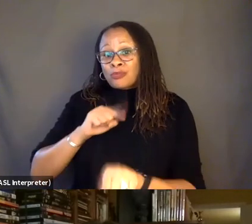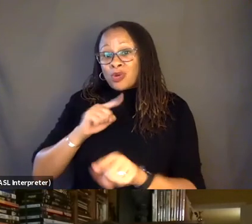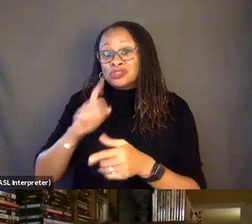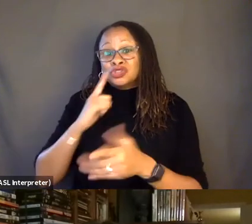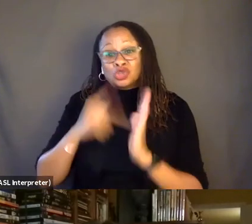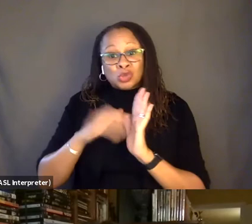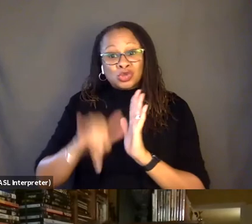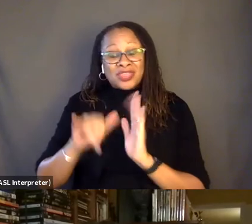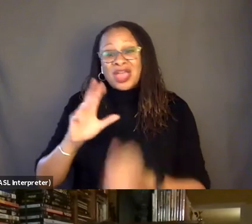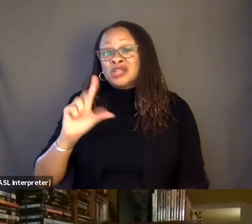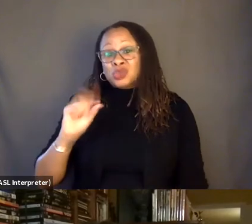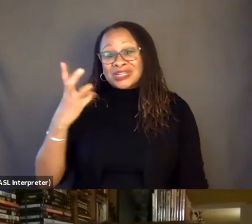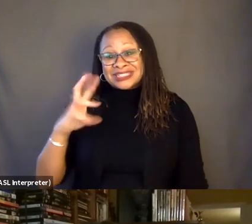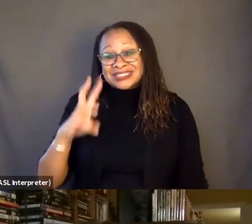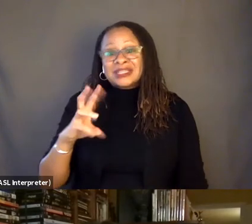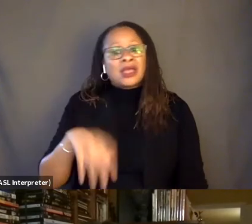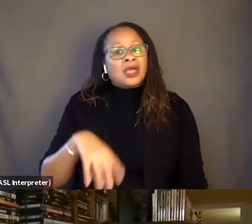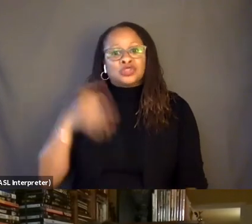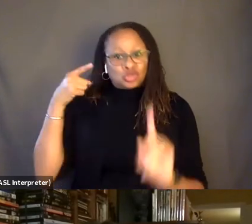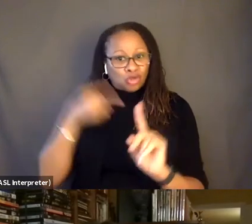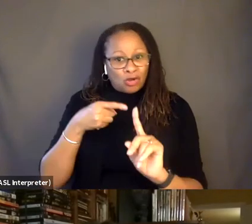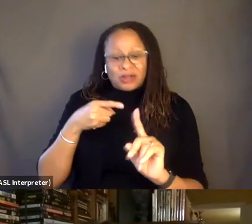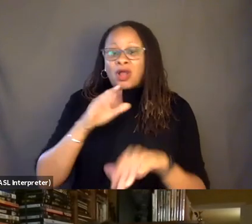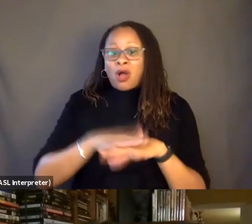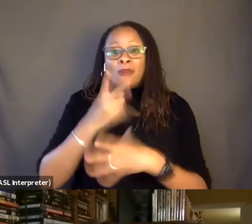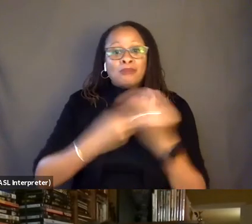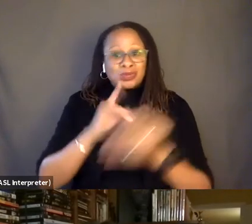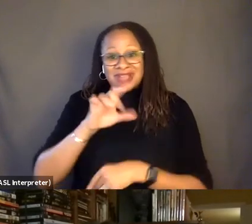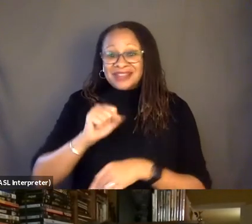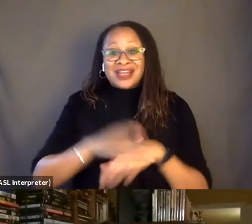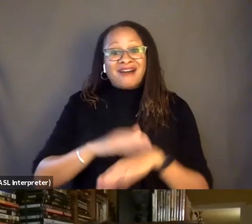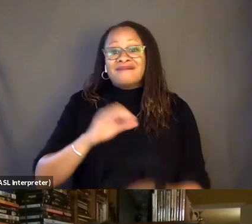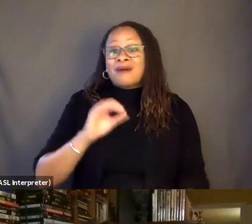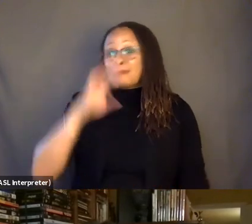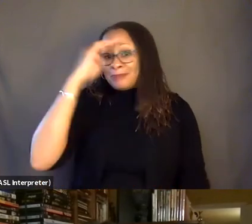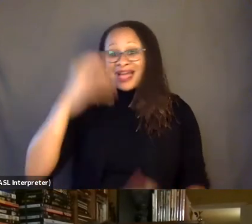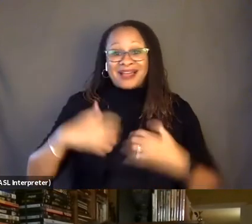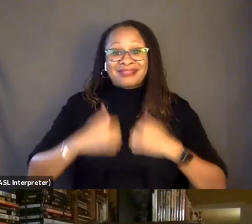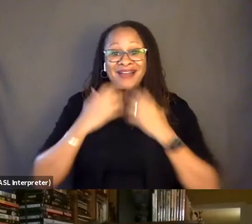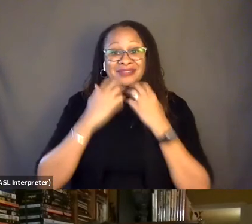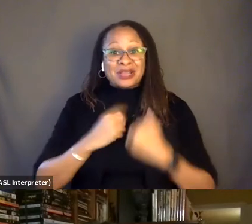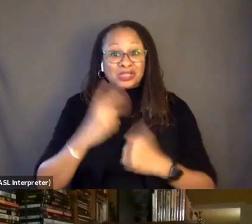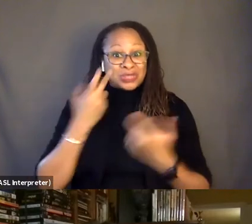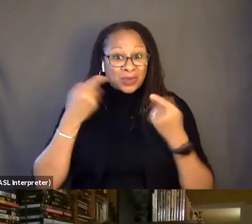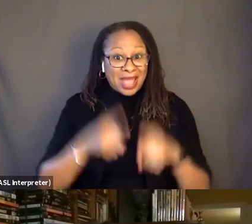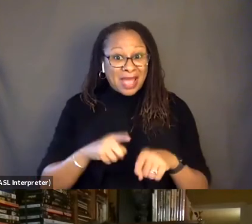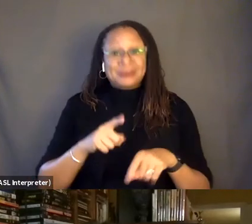Americans were targeted on both sides of Black Lives Matter. And you see how it played out in 2020, right?